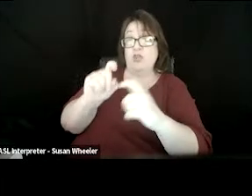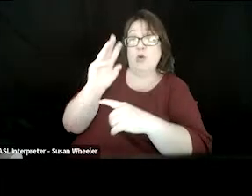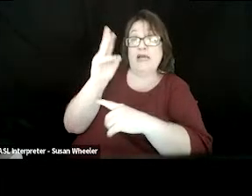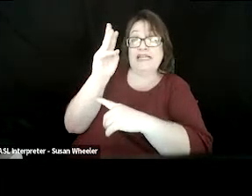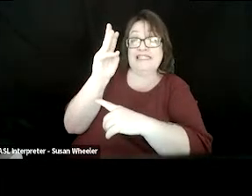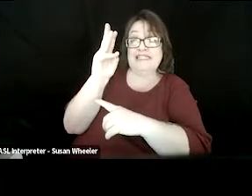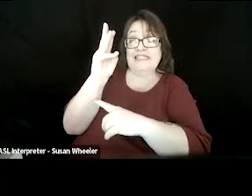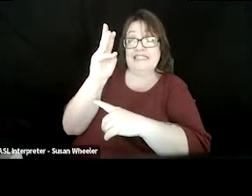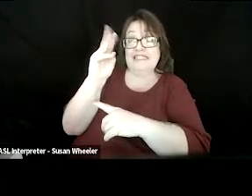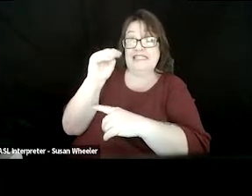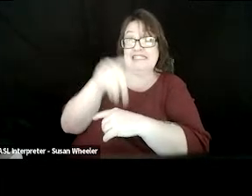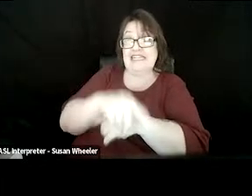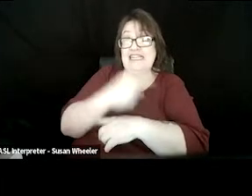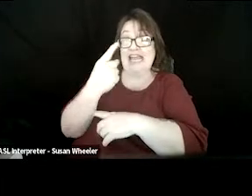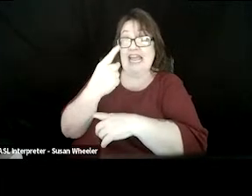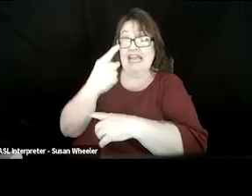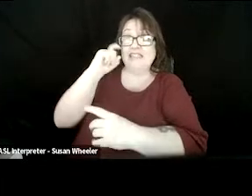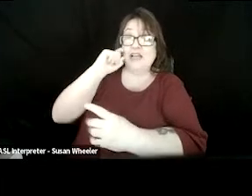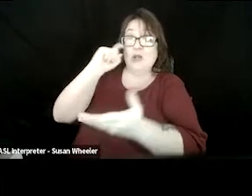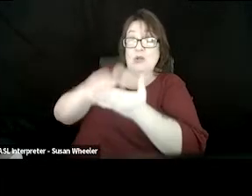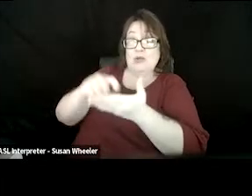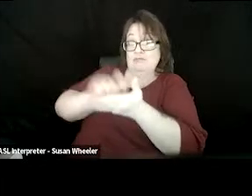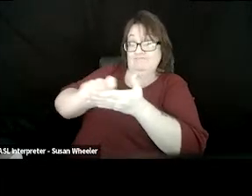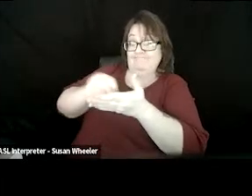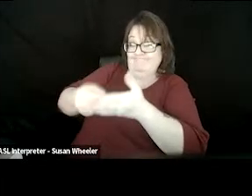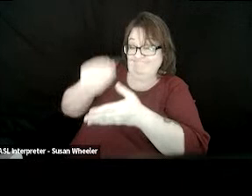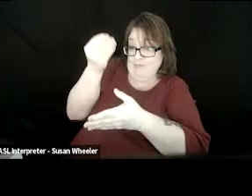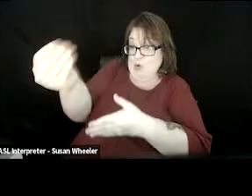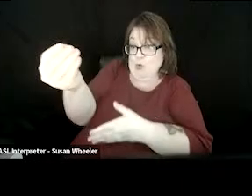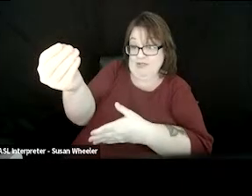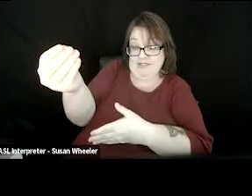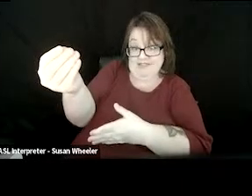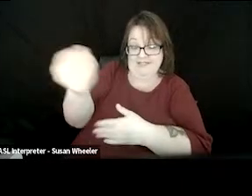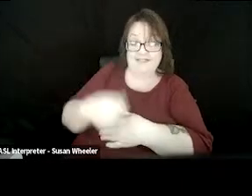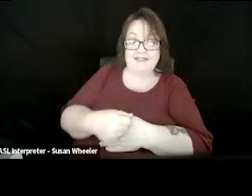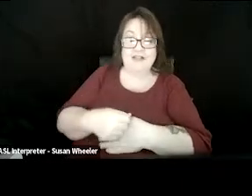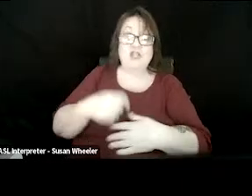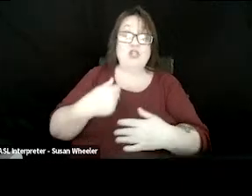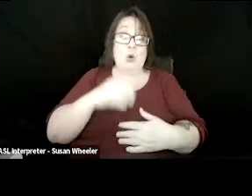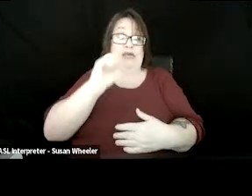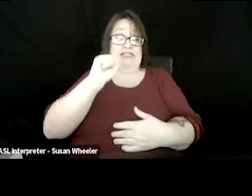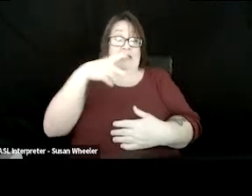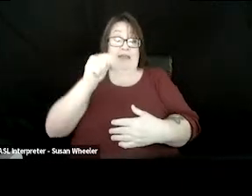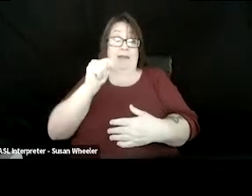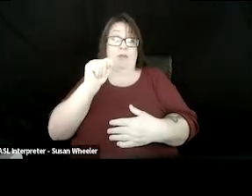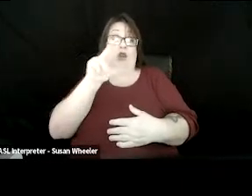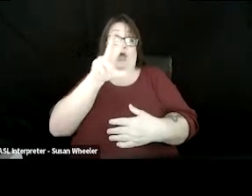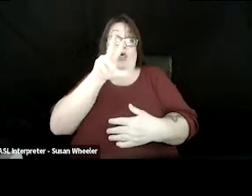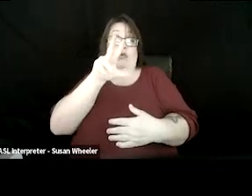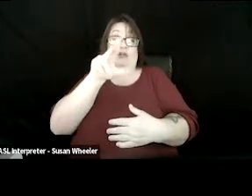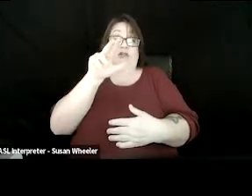So what that means in this case is September 1st, 2015, 60 days prior to that date,